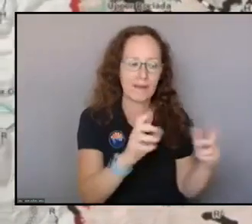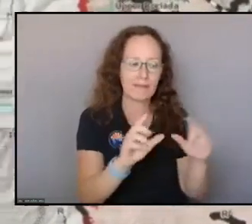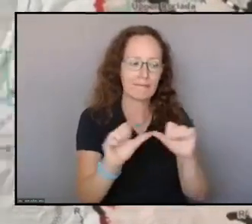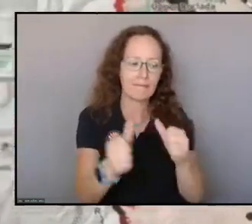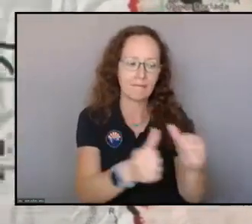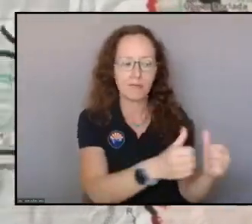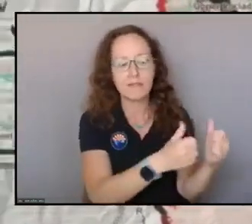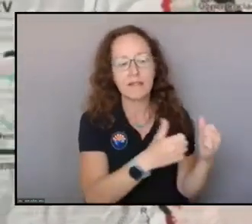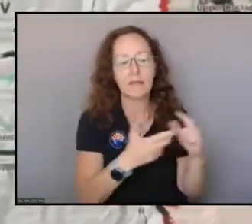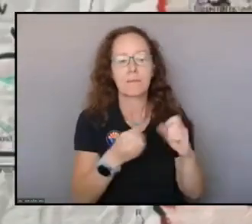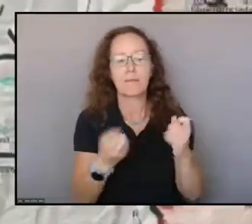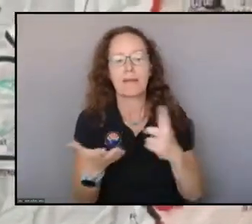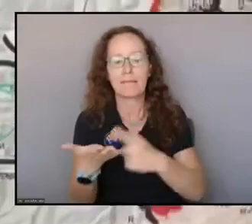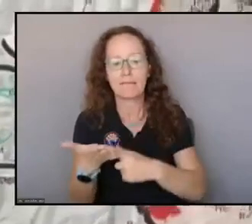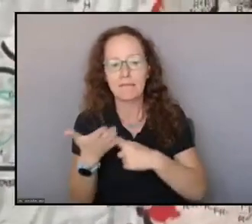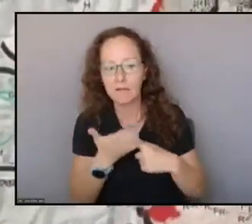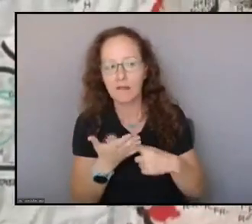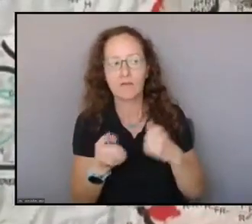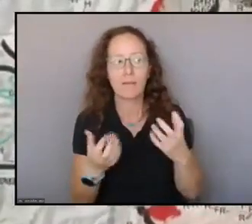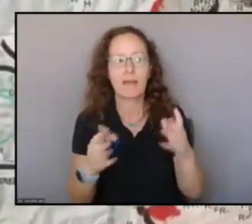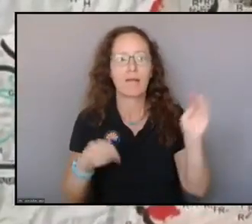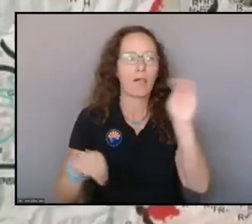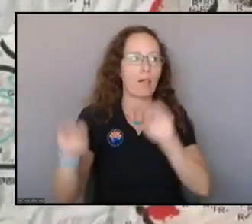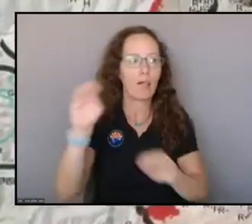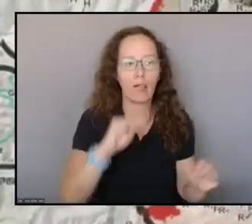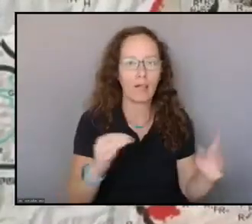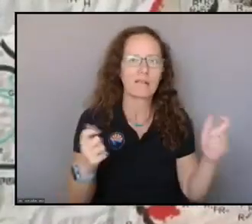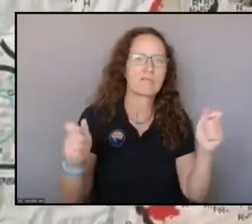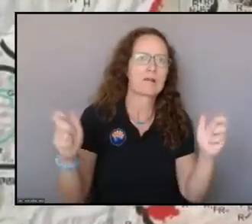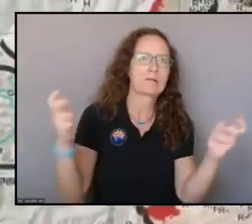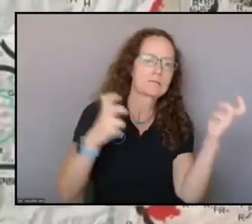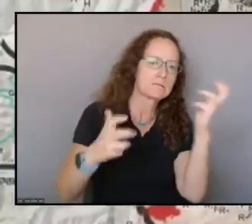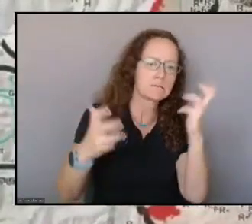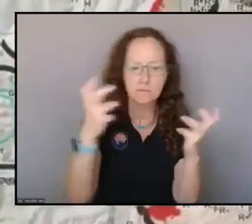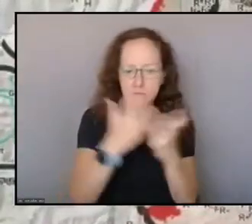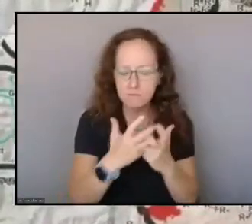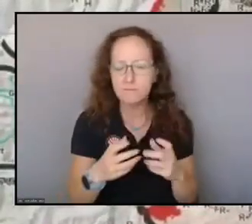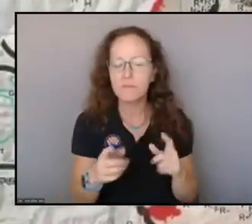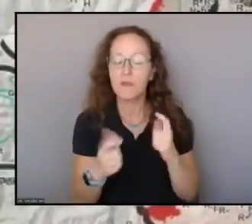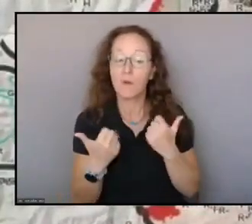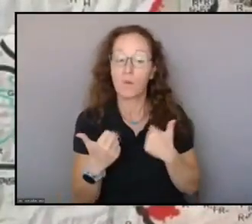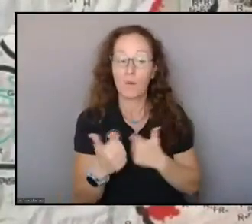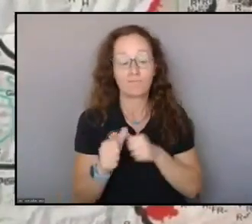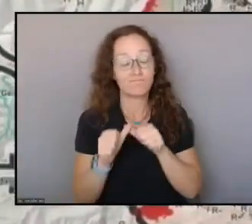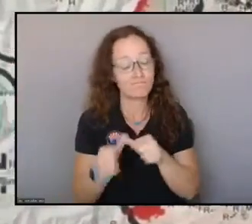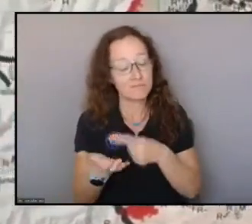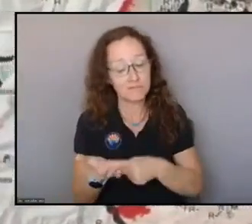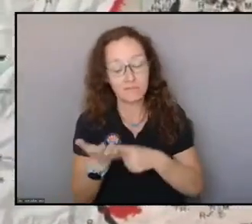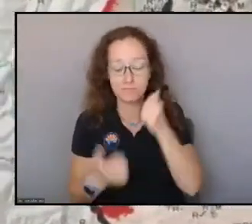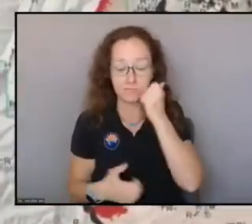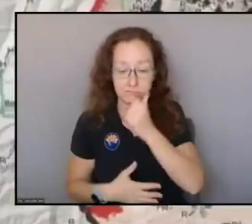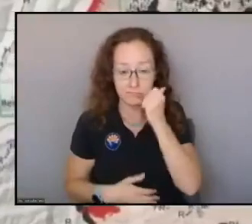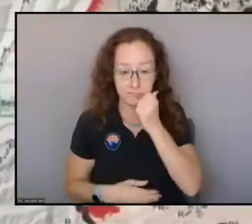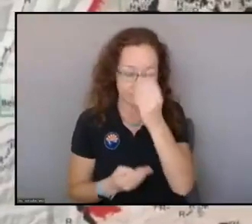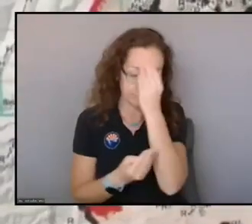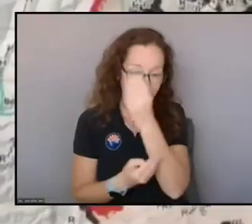AND SO I JUST WANT TO LET PEOPLE KNOW THAT WE ARE CONTINUING THOSE DISCUSSIONS ON A DAILY BASIS AND